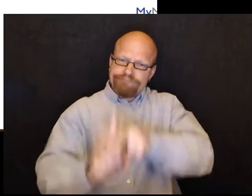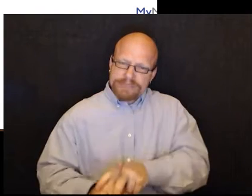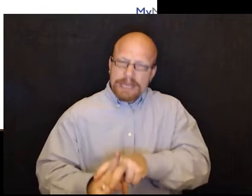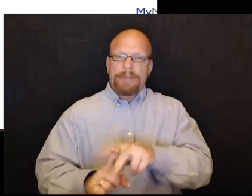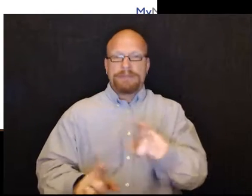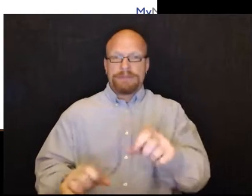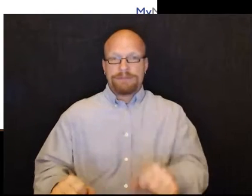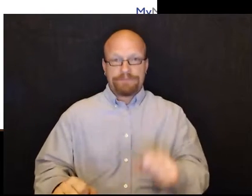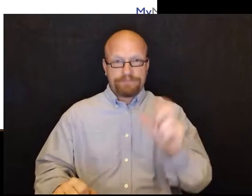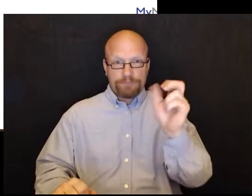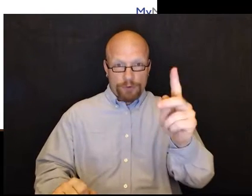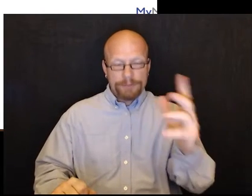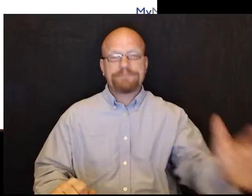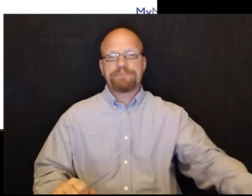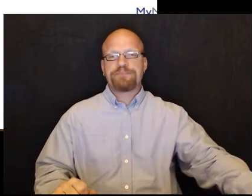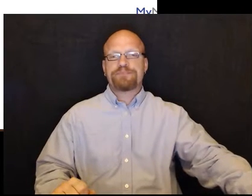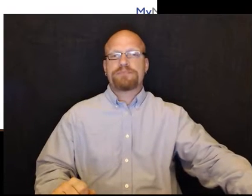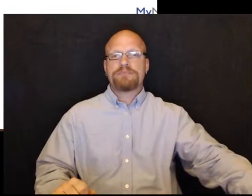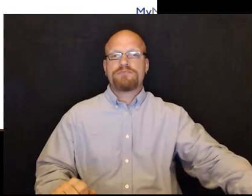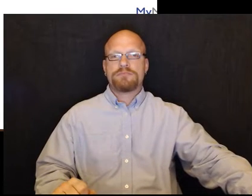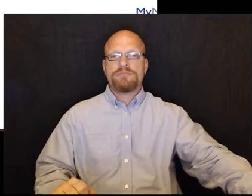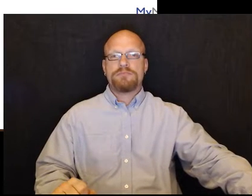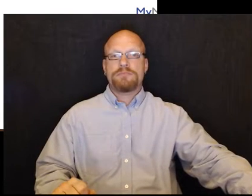I'm sure we're all excited about that